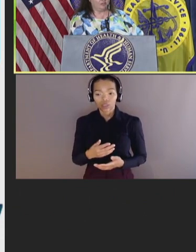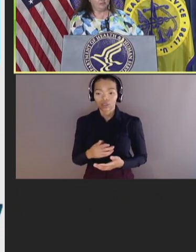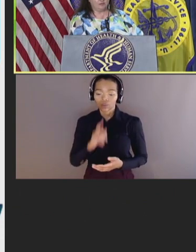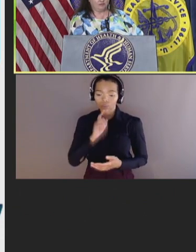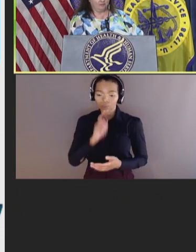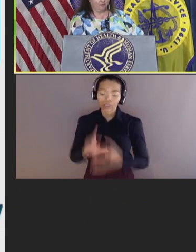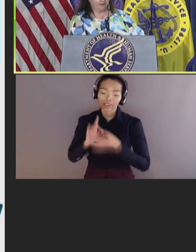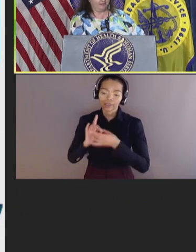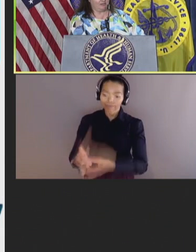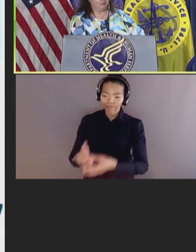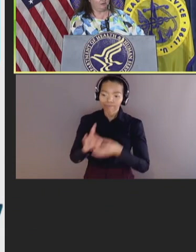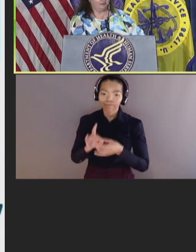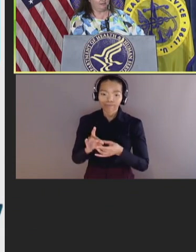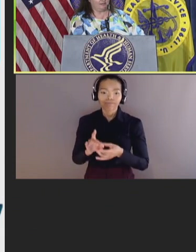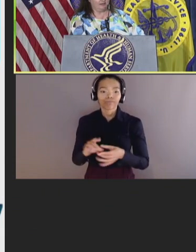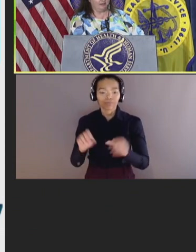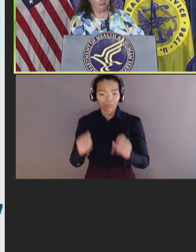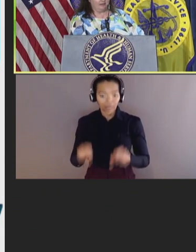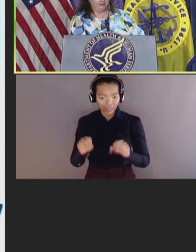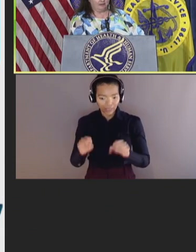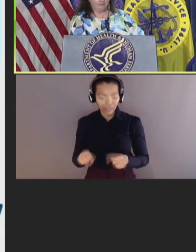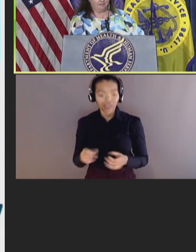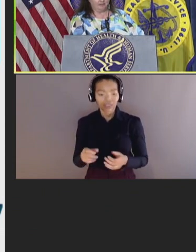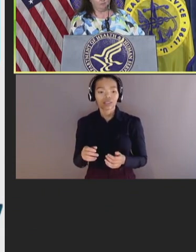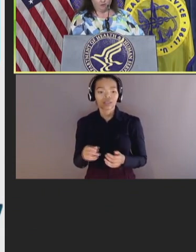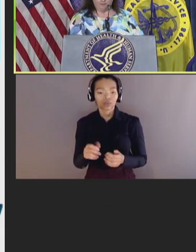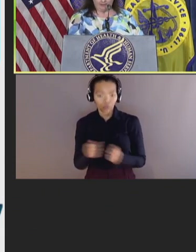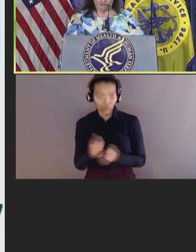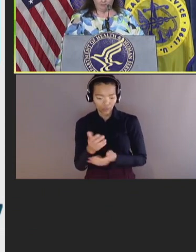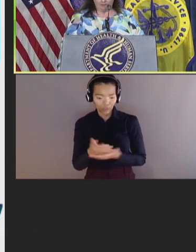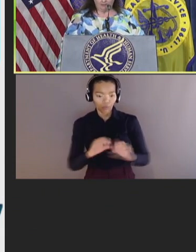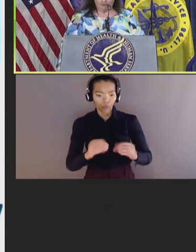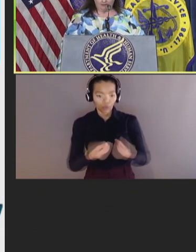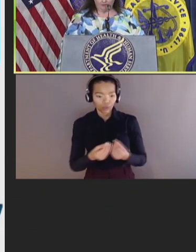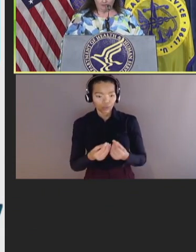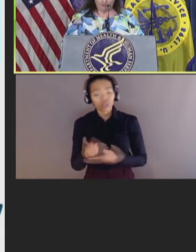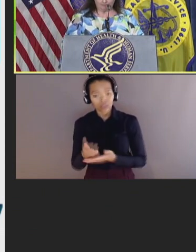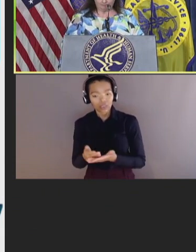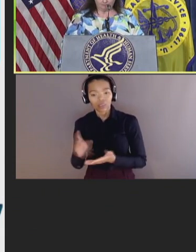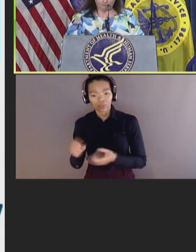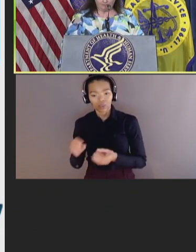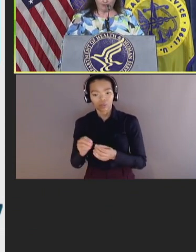There are some organizations, obviously, that need more capacity building than others. And